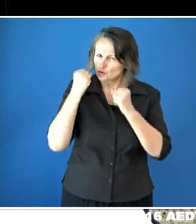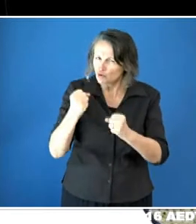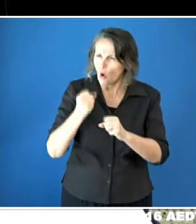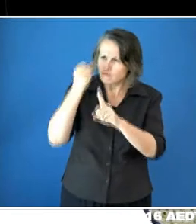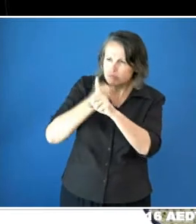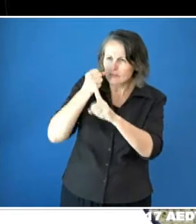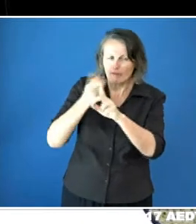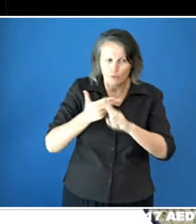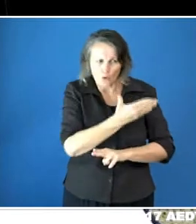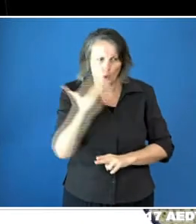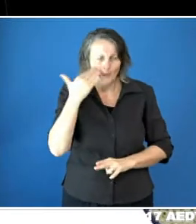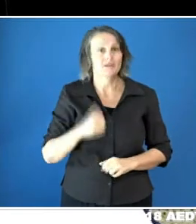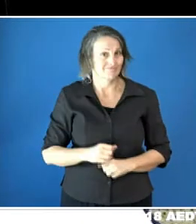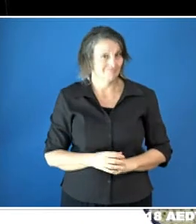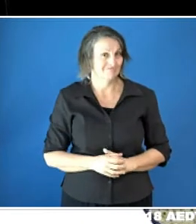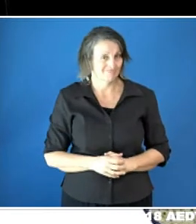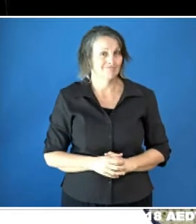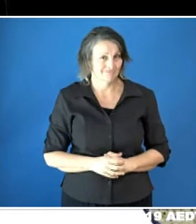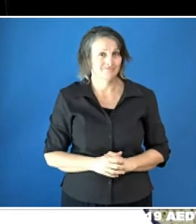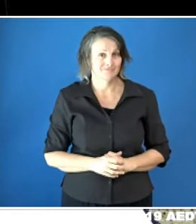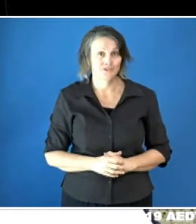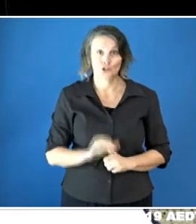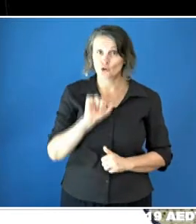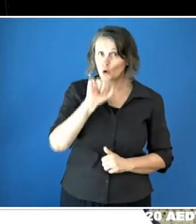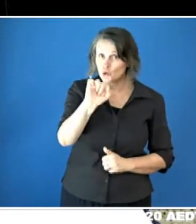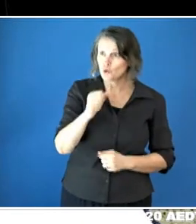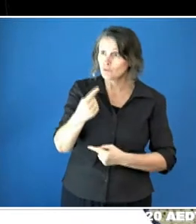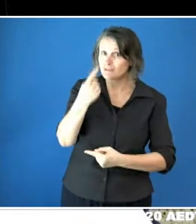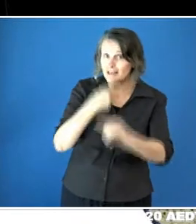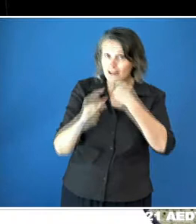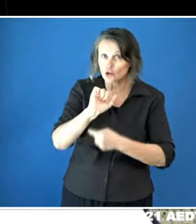Yeah. MS EASTMAN: And part of telling your story to the Royal Commission is